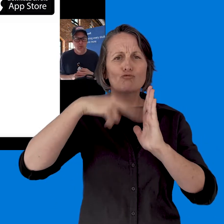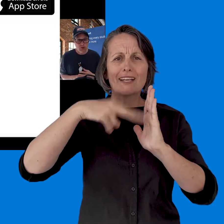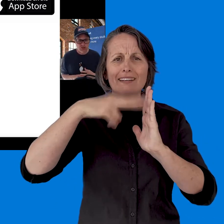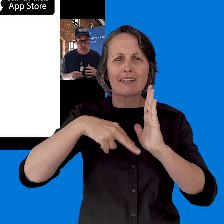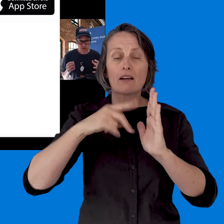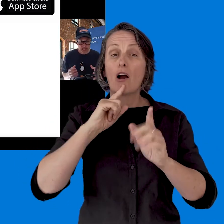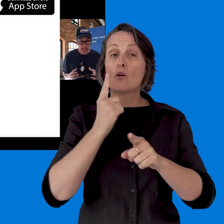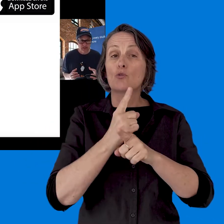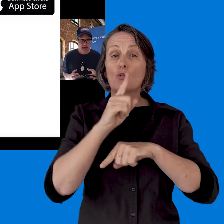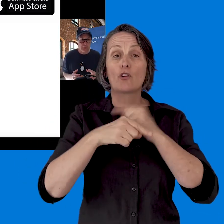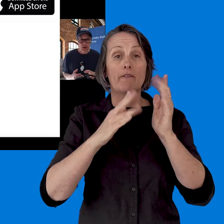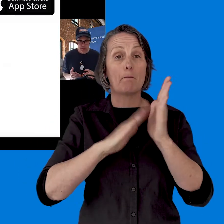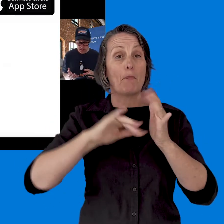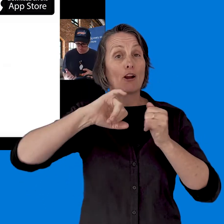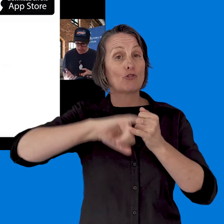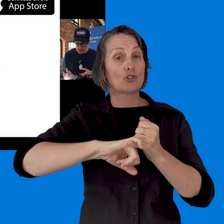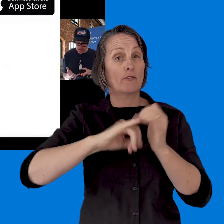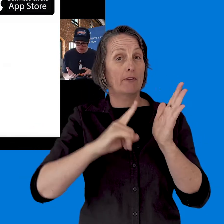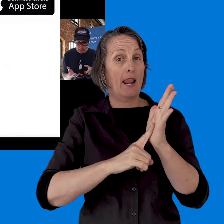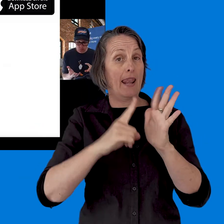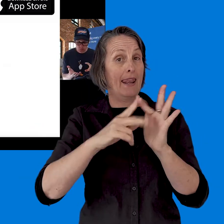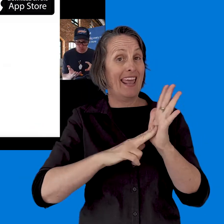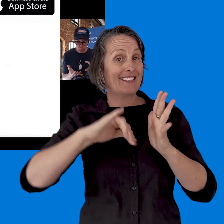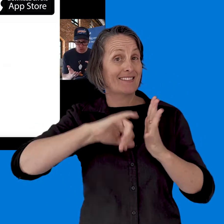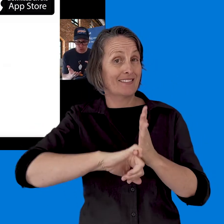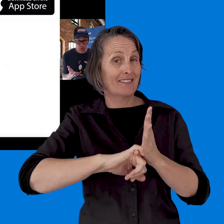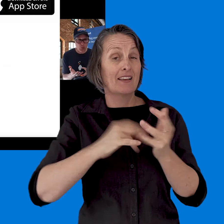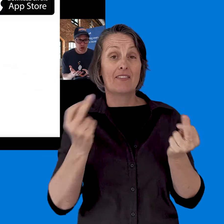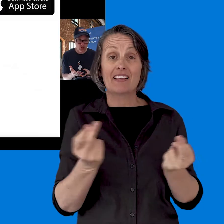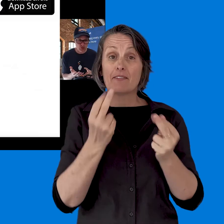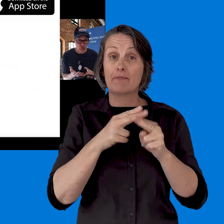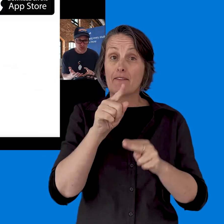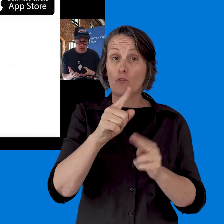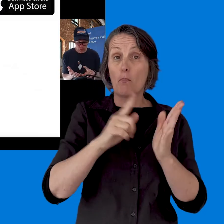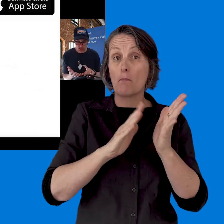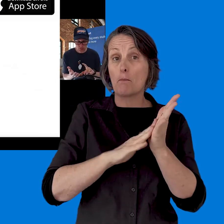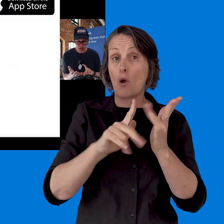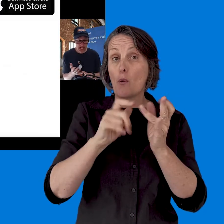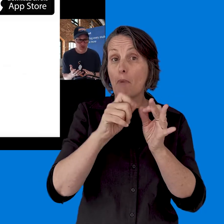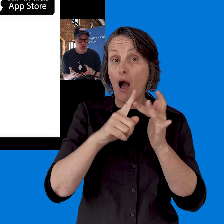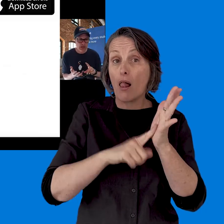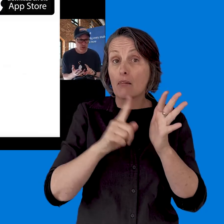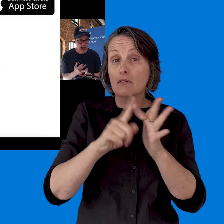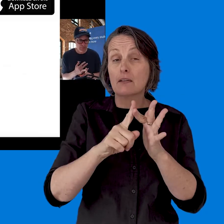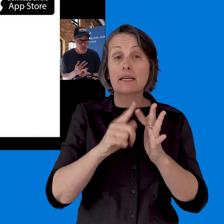Microsoft Lens and Microsoft Lens is available for your mobile tools. So whether you're on an Android or an Apple